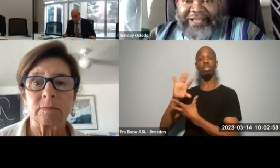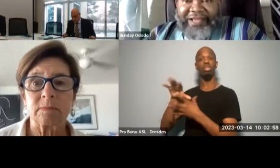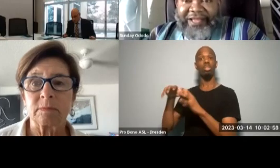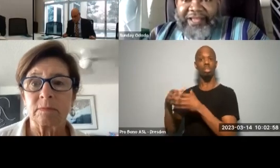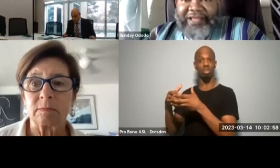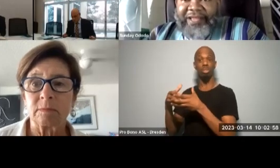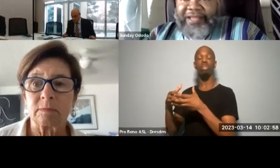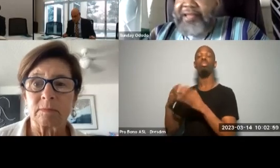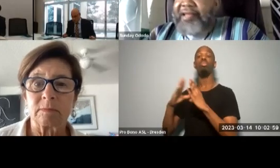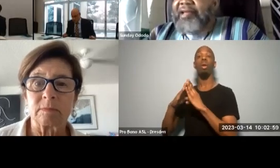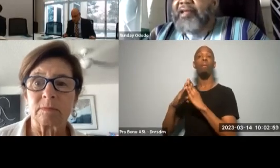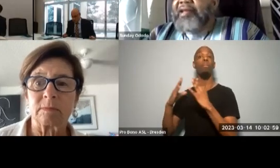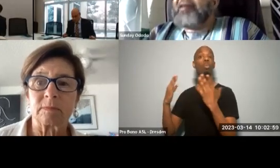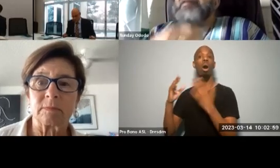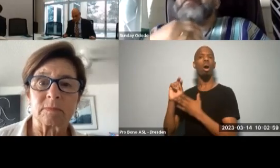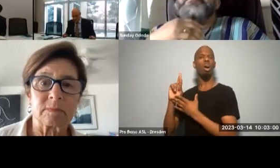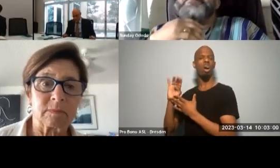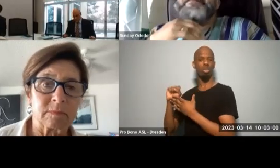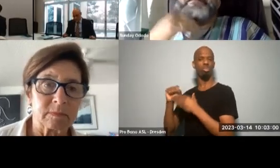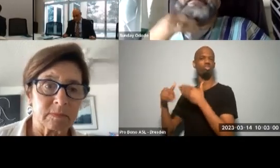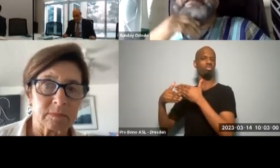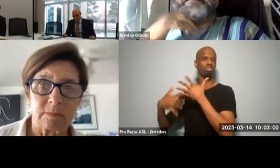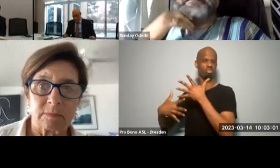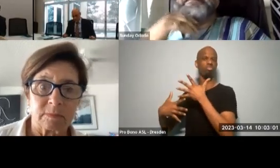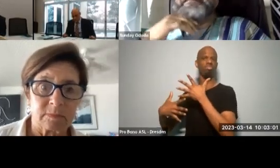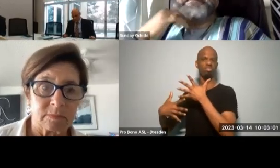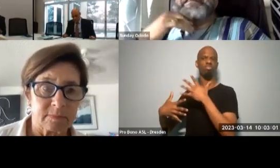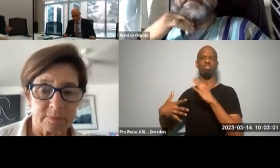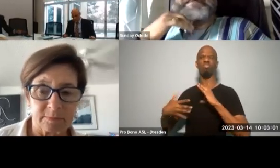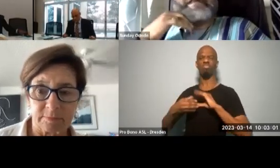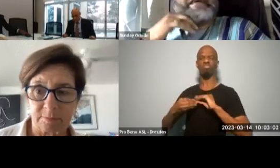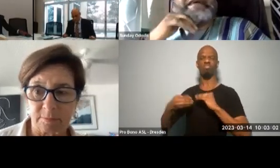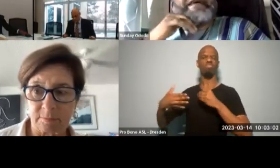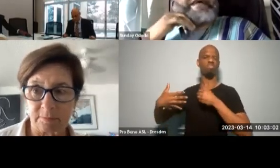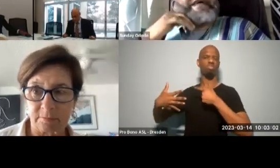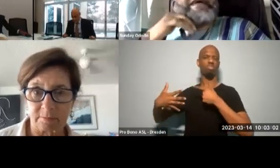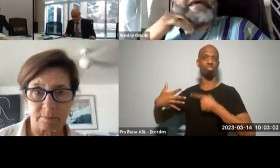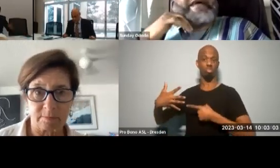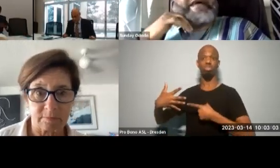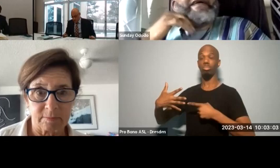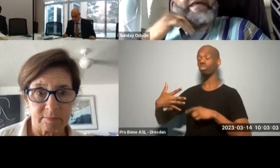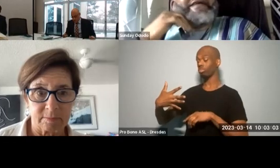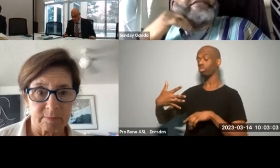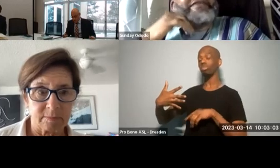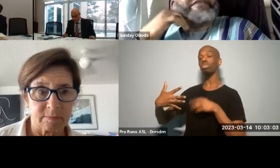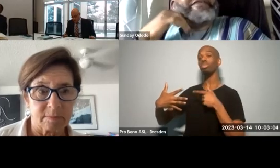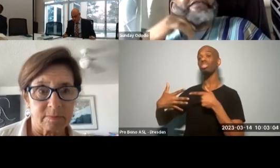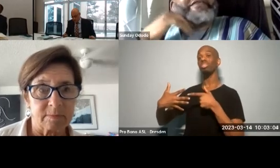and Homeland of Metis/Michif Nation. Today, these lands continue to be the shared territory